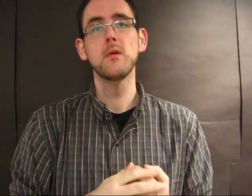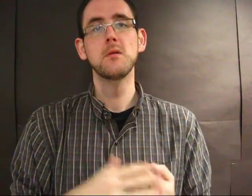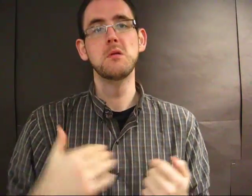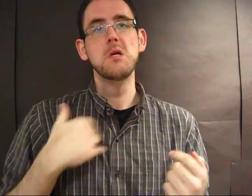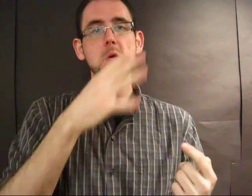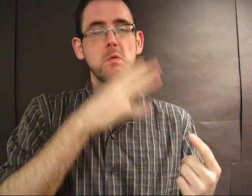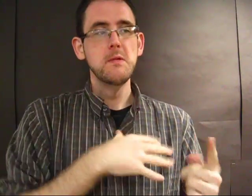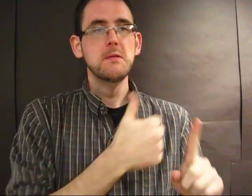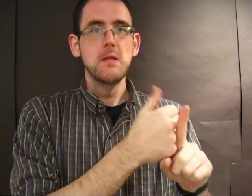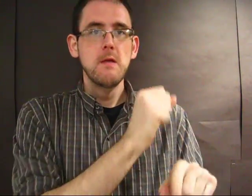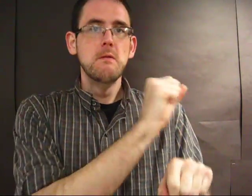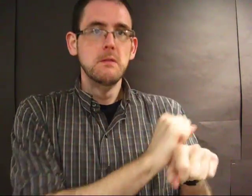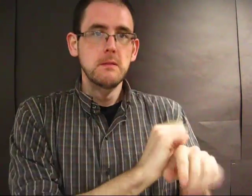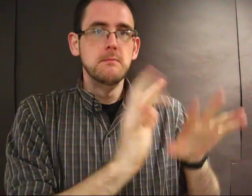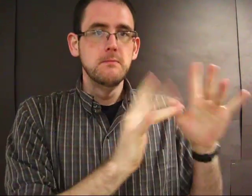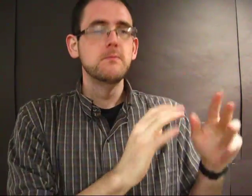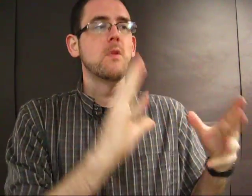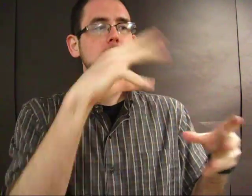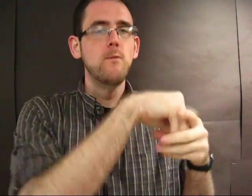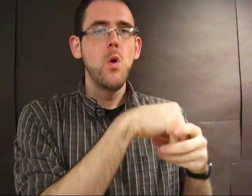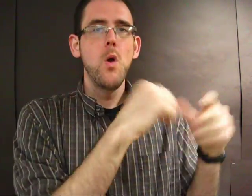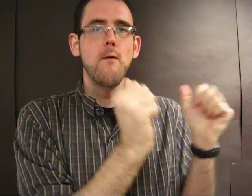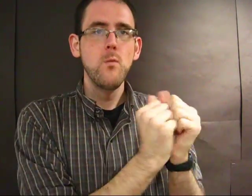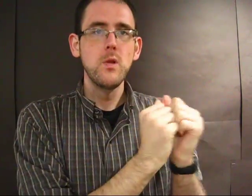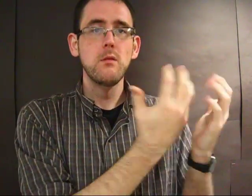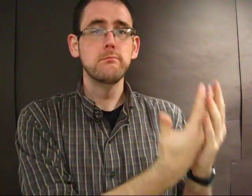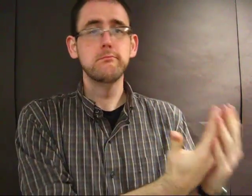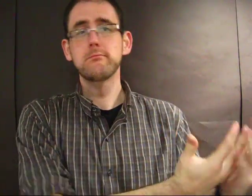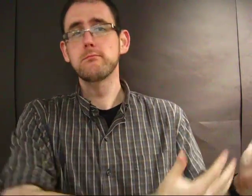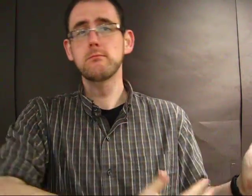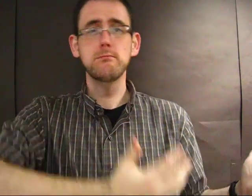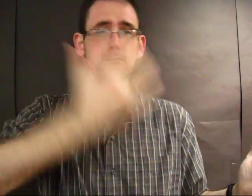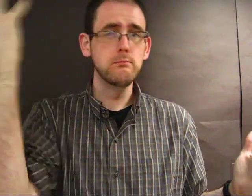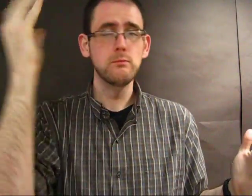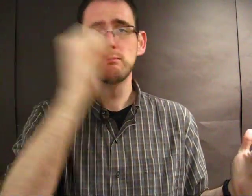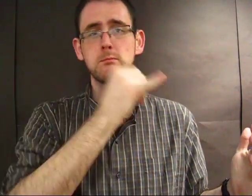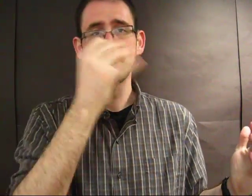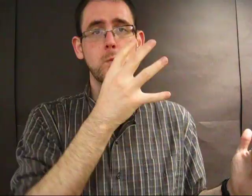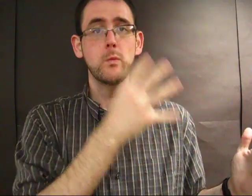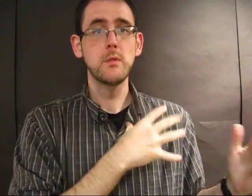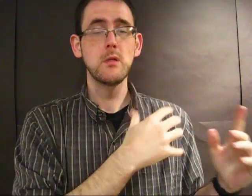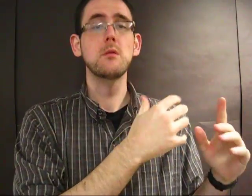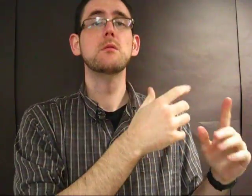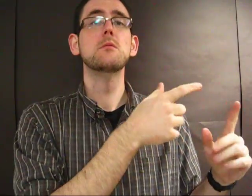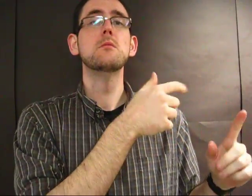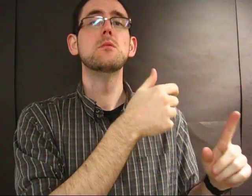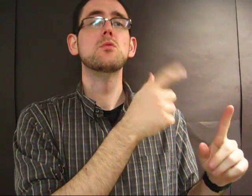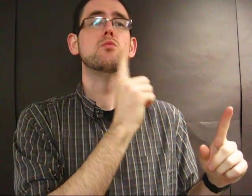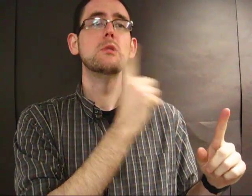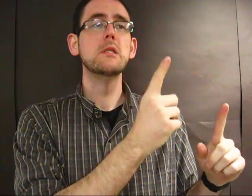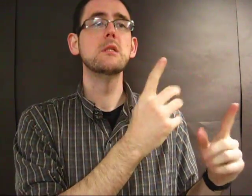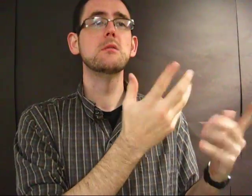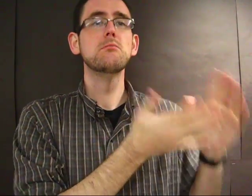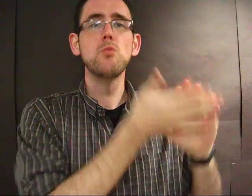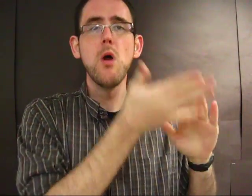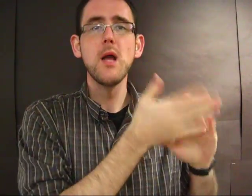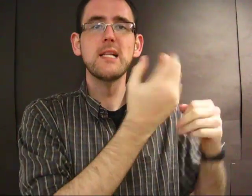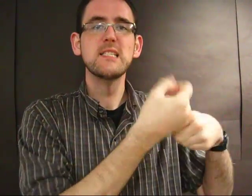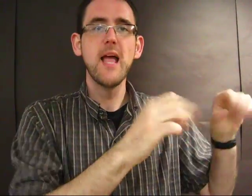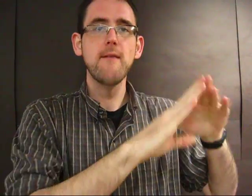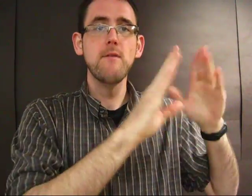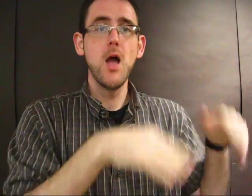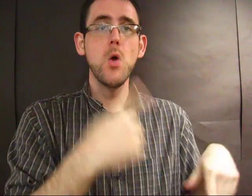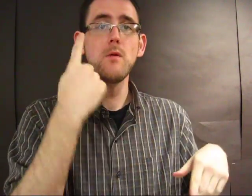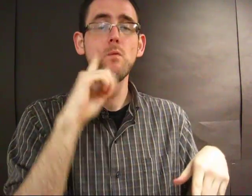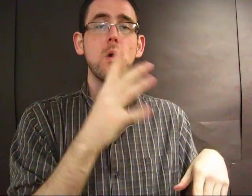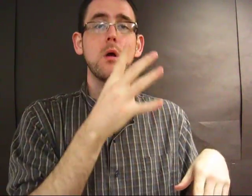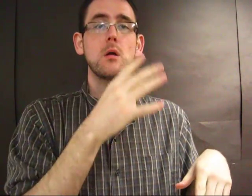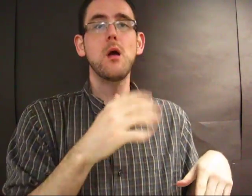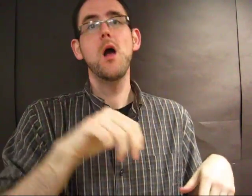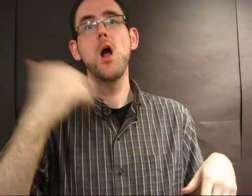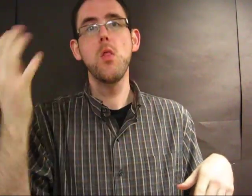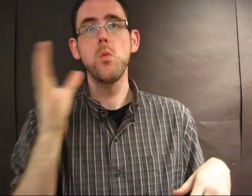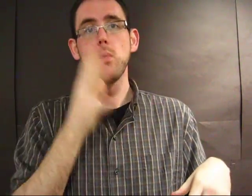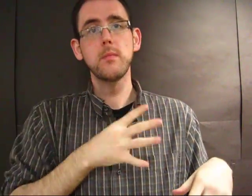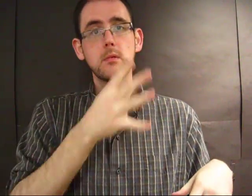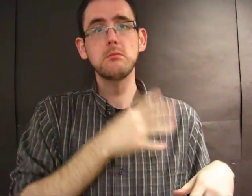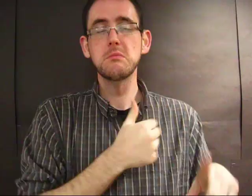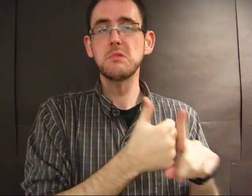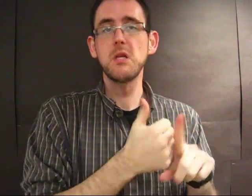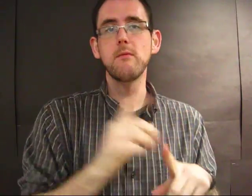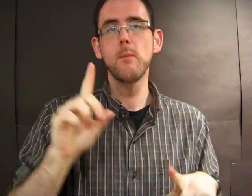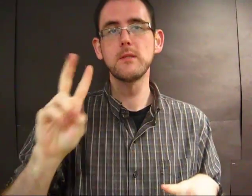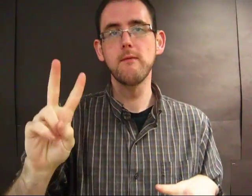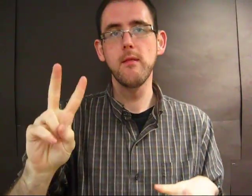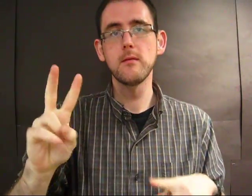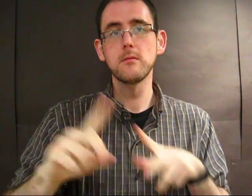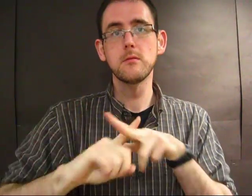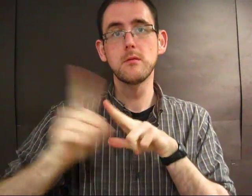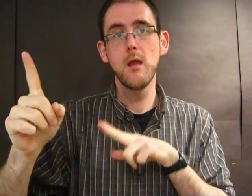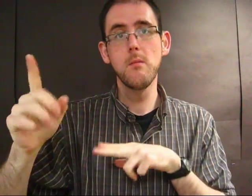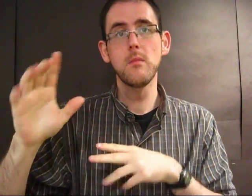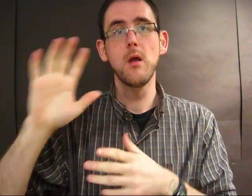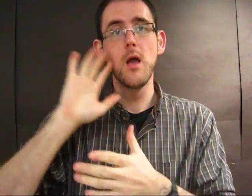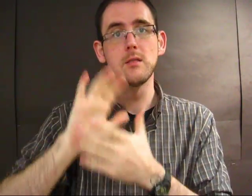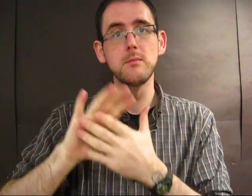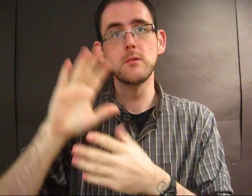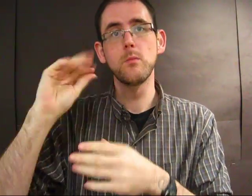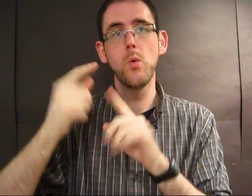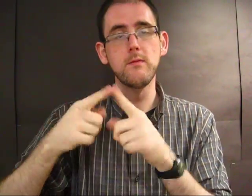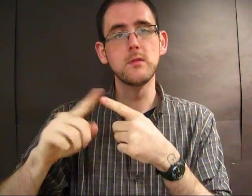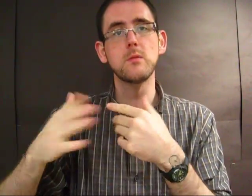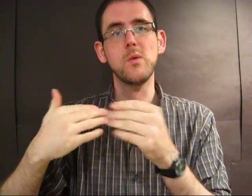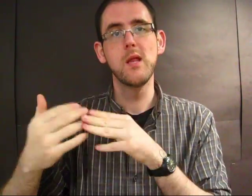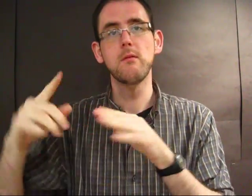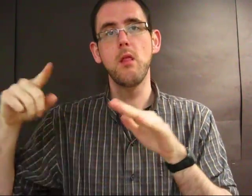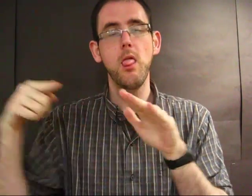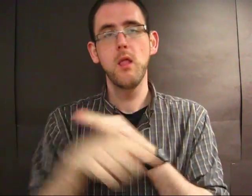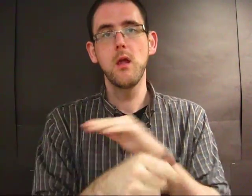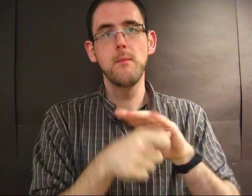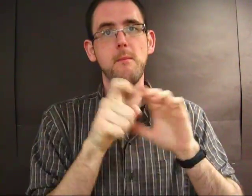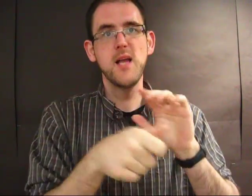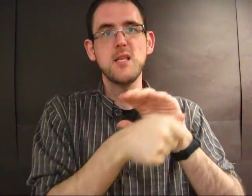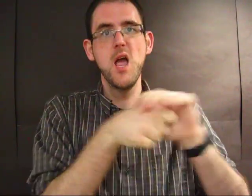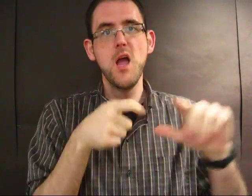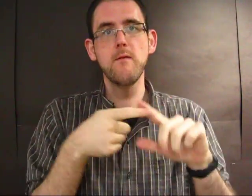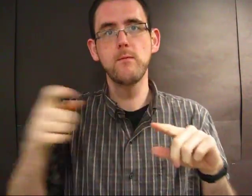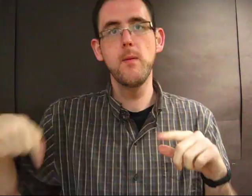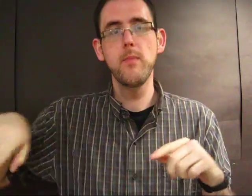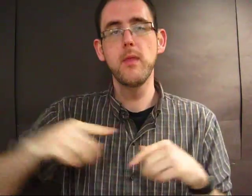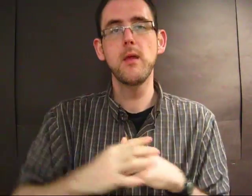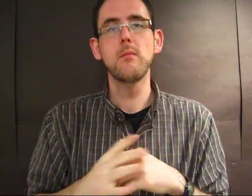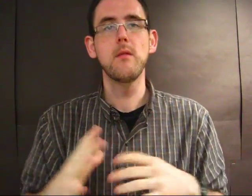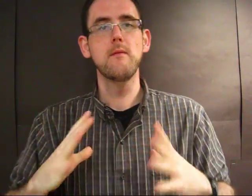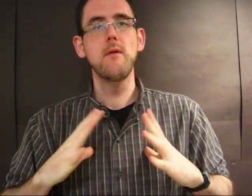First, the young woman works with another, very wealthy, woman, who runs a safe house for abused women that need to hide from their boyfriends or husbands.